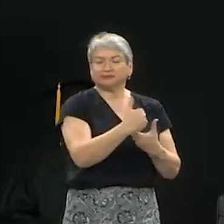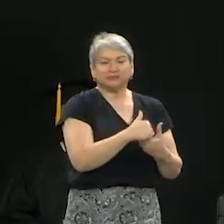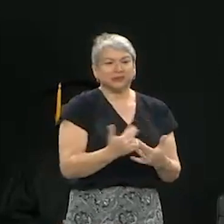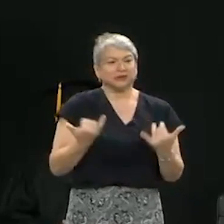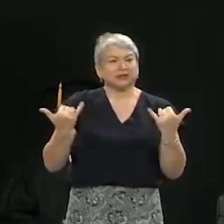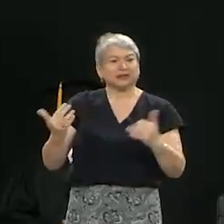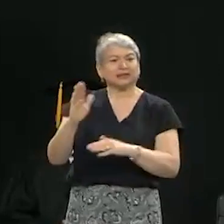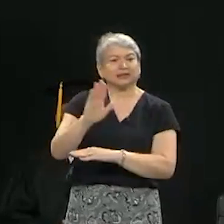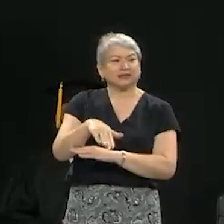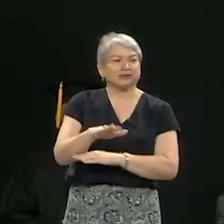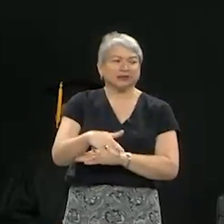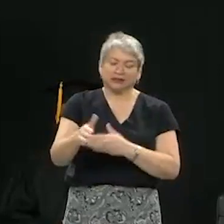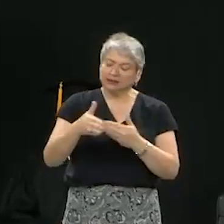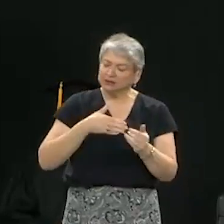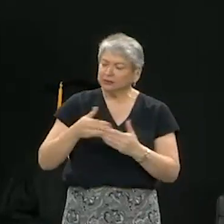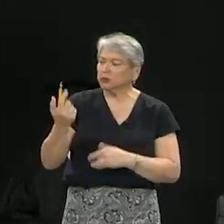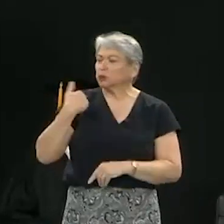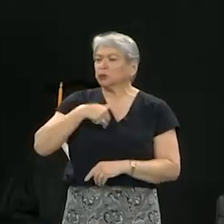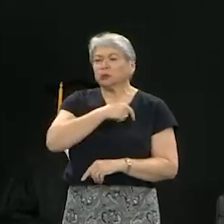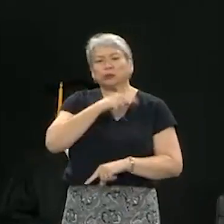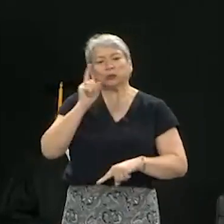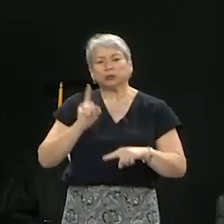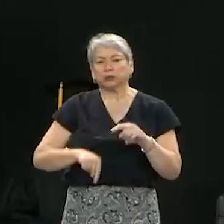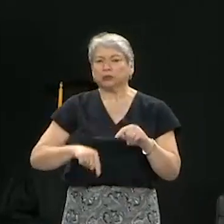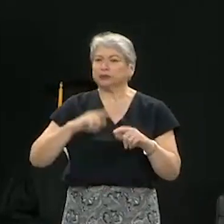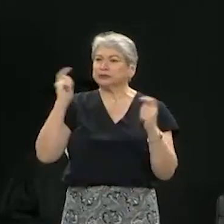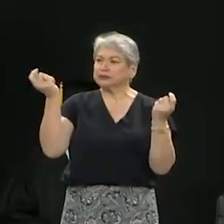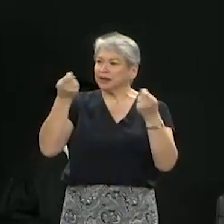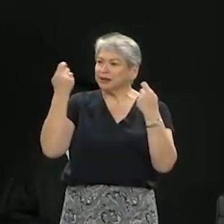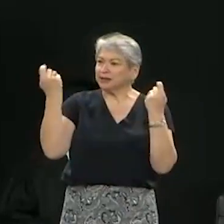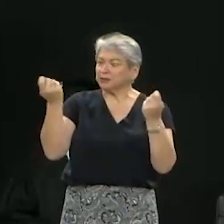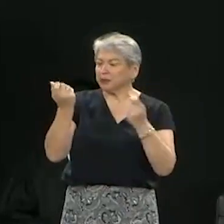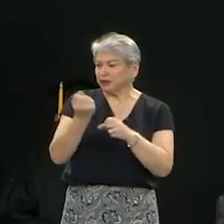Although we were unable to host Commencement ceremonies last year,